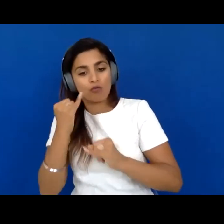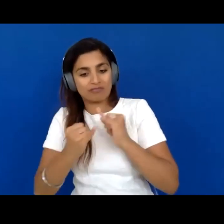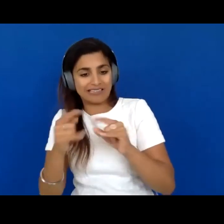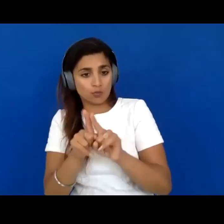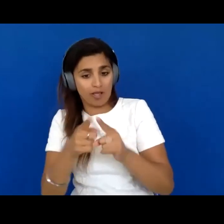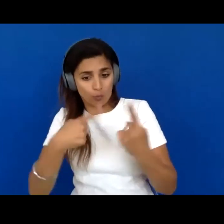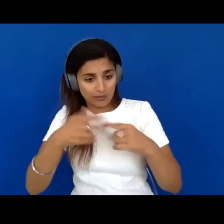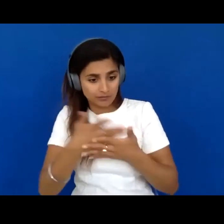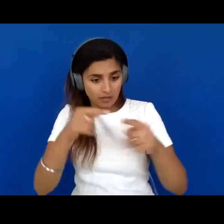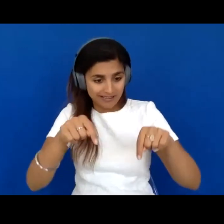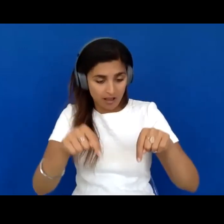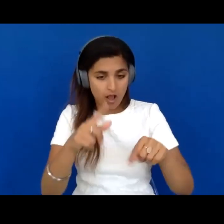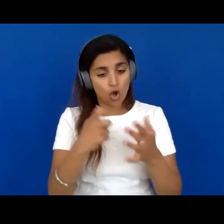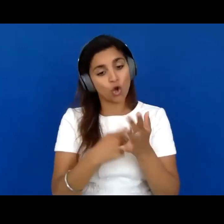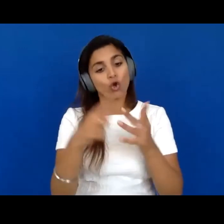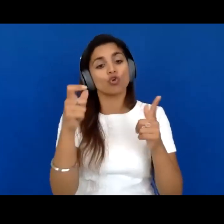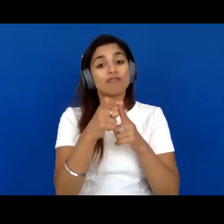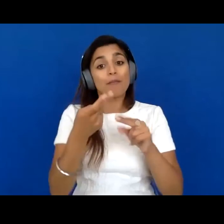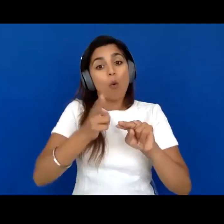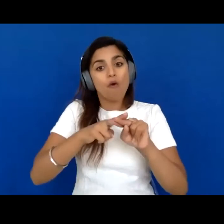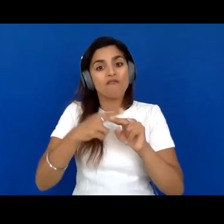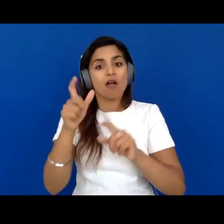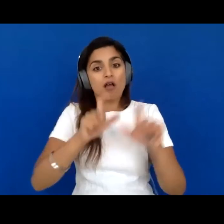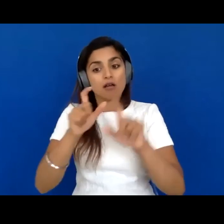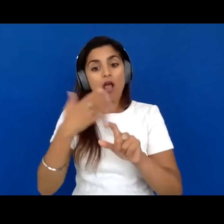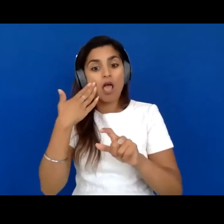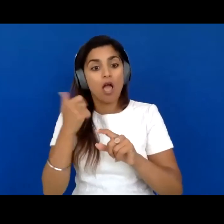of color critique allows us to think of these dialogues that are presented as a